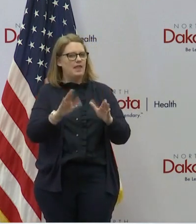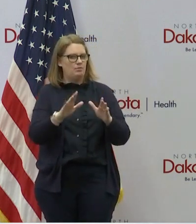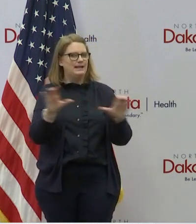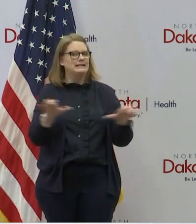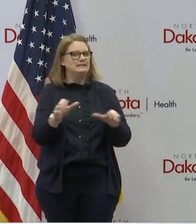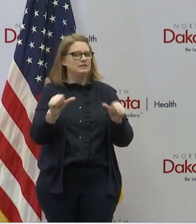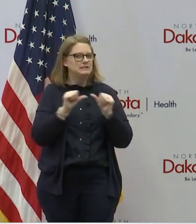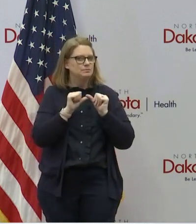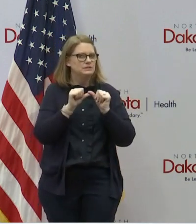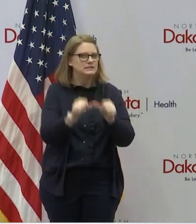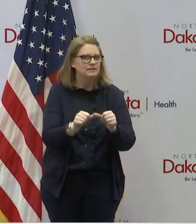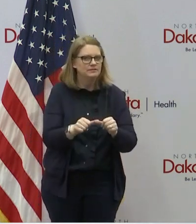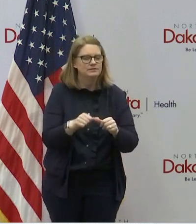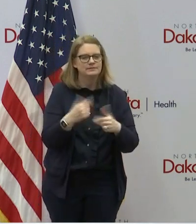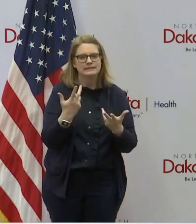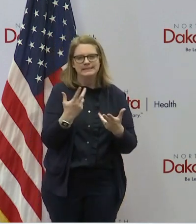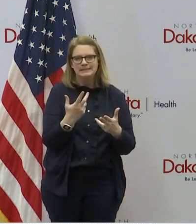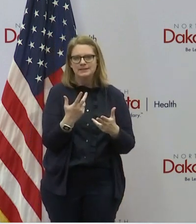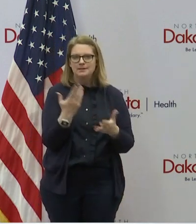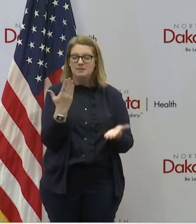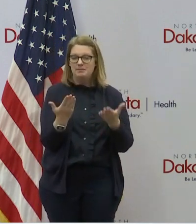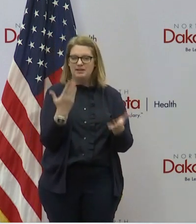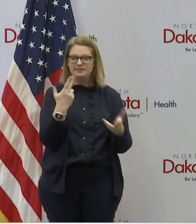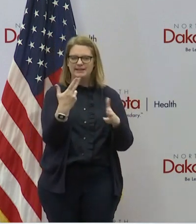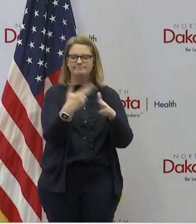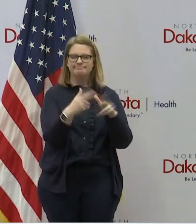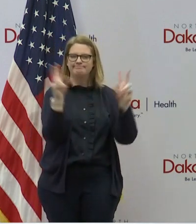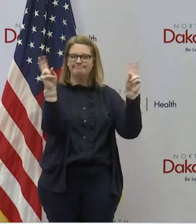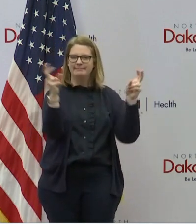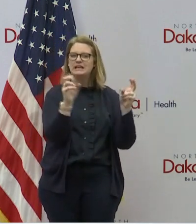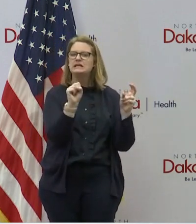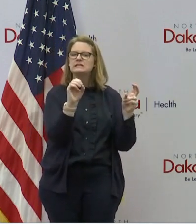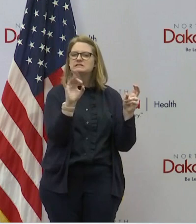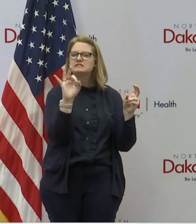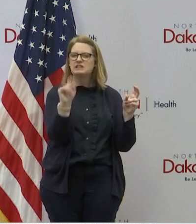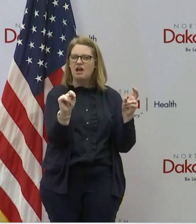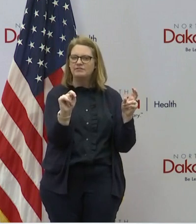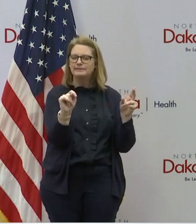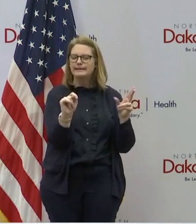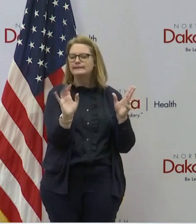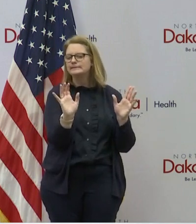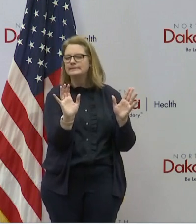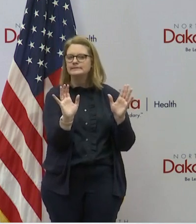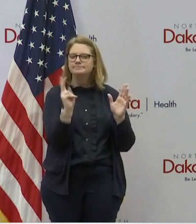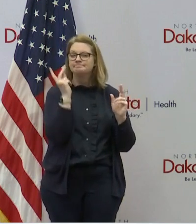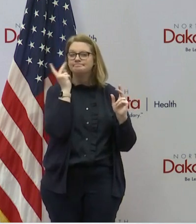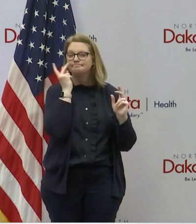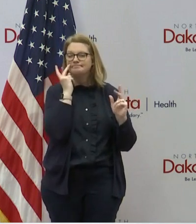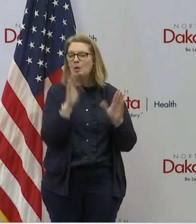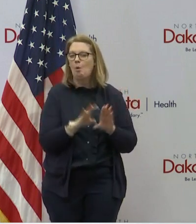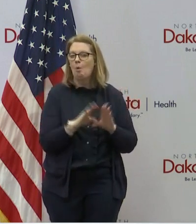BUILDINGS, AND I SIGNED AN EXECUTIVE ORDER TODAY TO ALLOW THOSE ACTIVITIES TO PROCEED IN WHAT MIGHT BE CALLED A SOFT